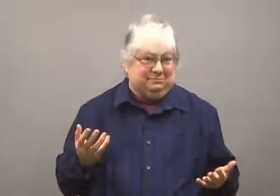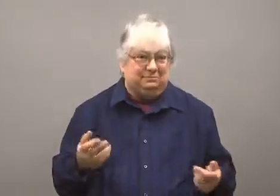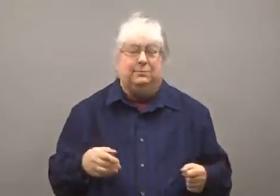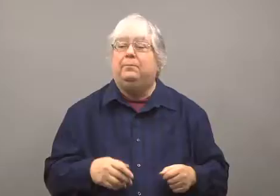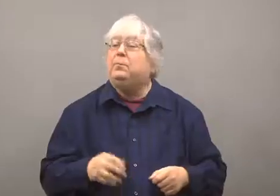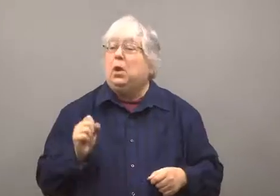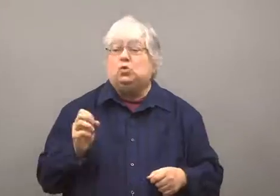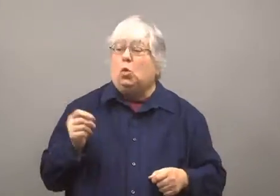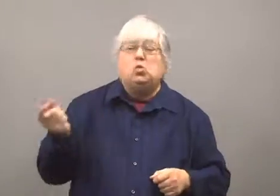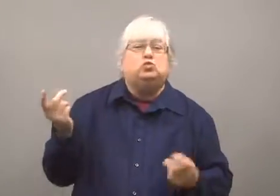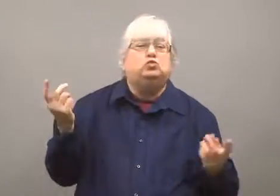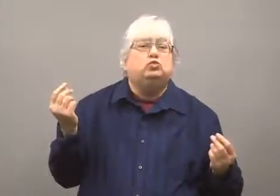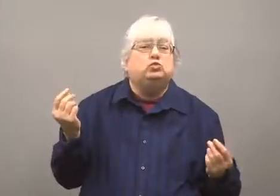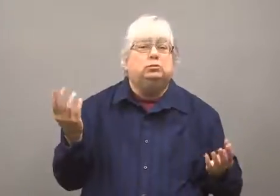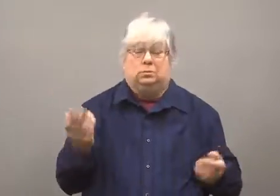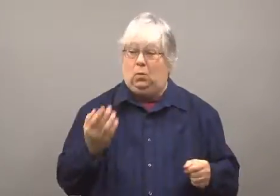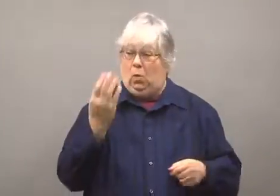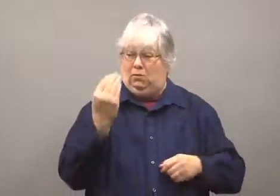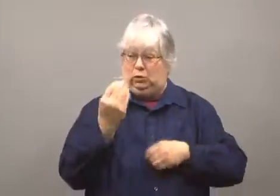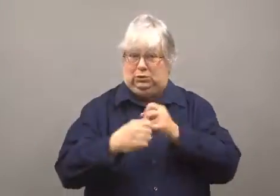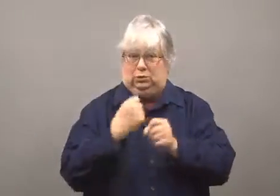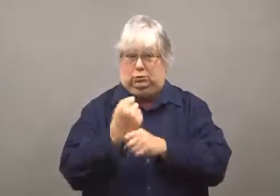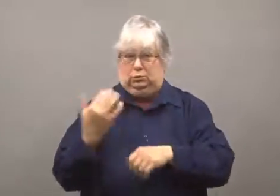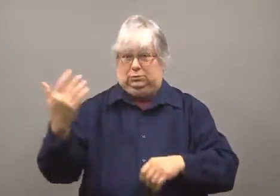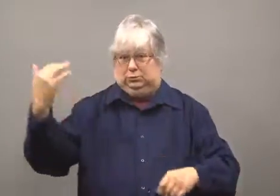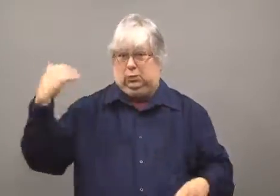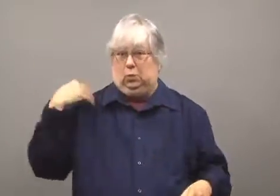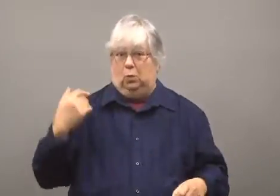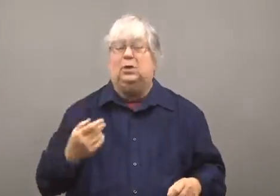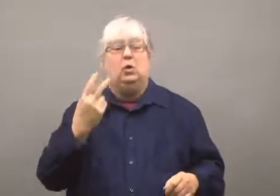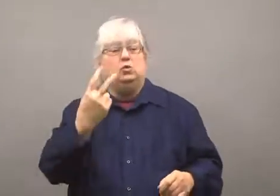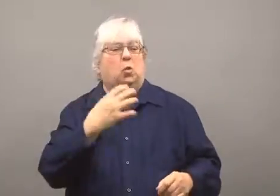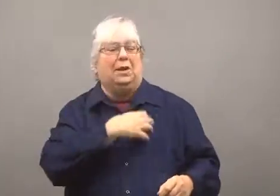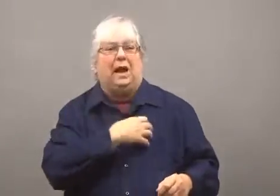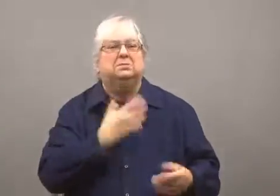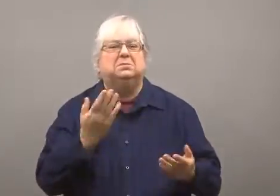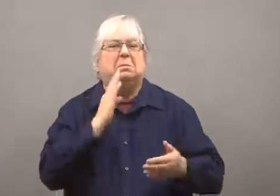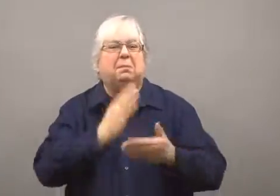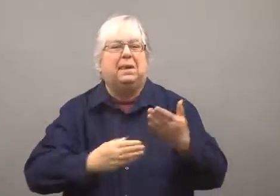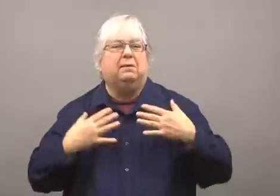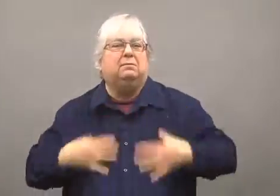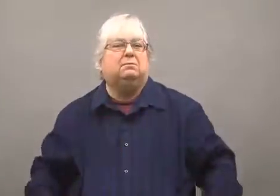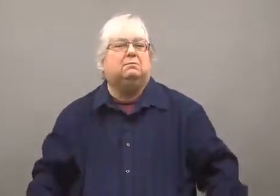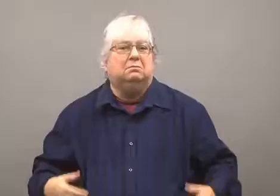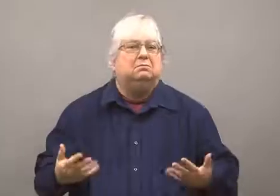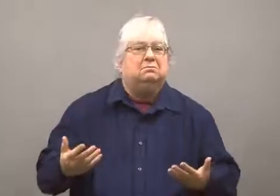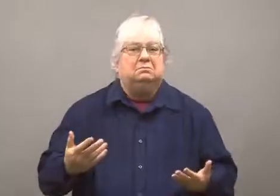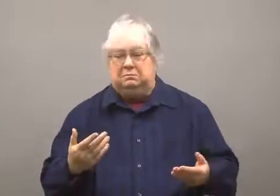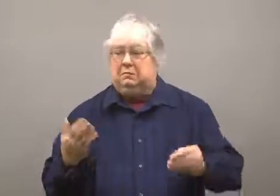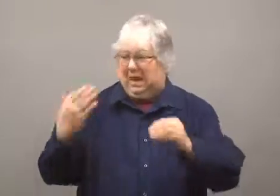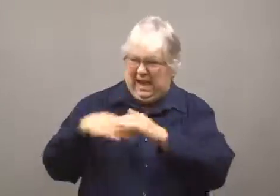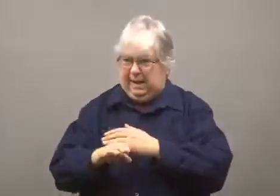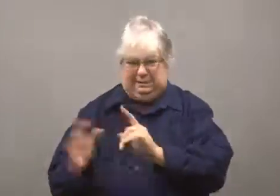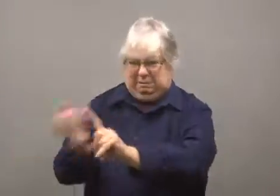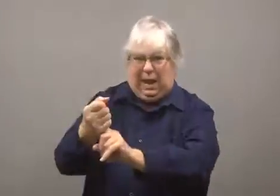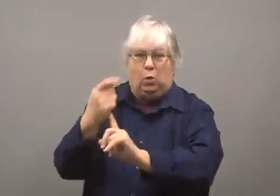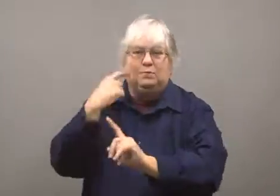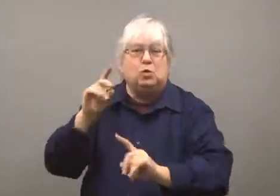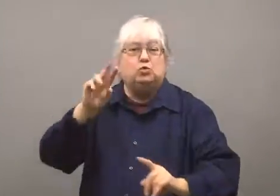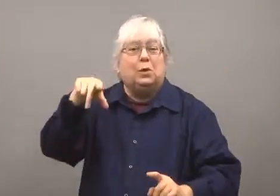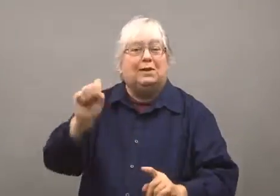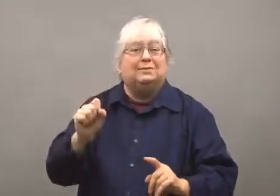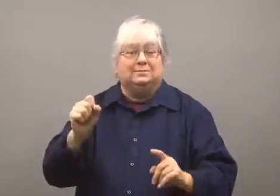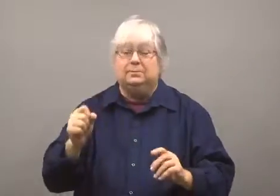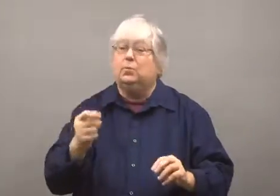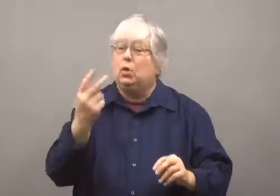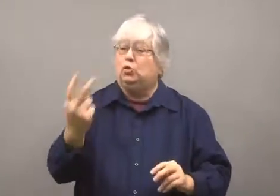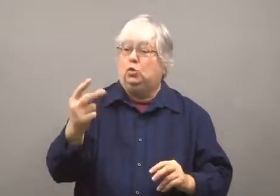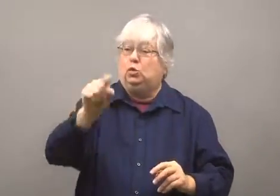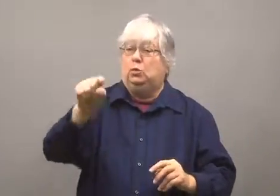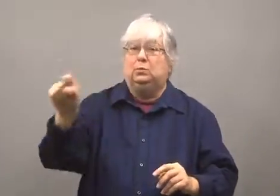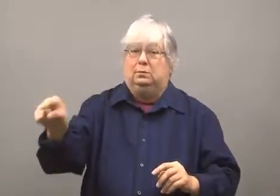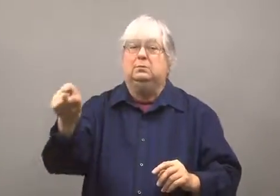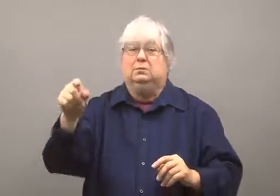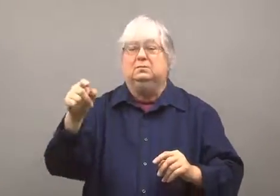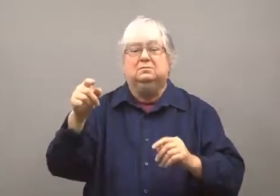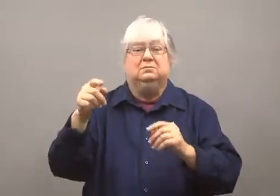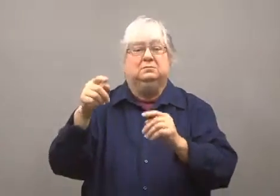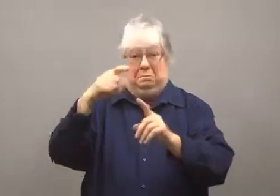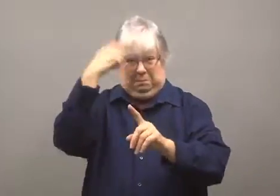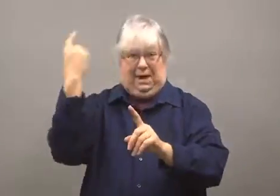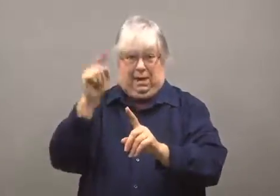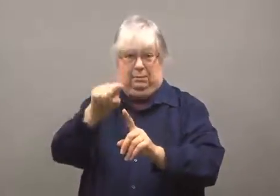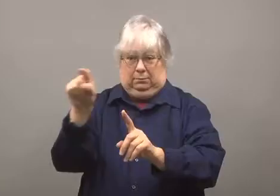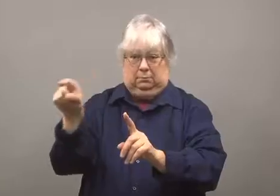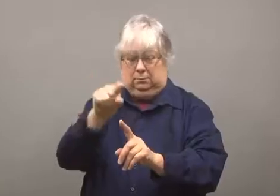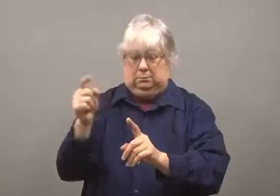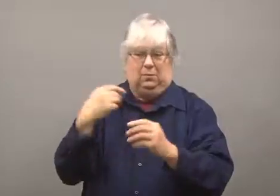14 years ago, two plainclothes officers were involved in a drug bust.